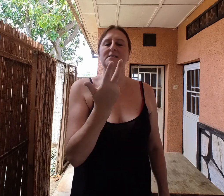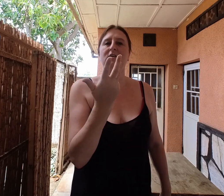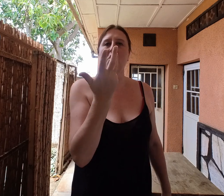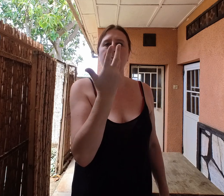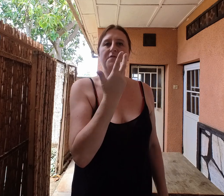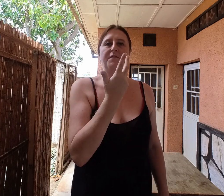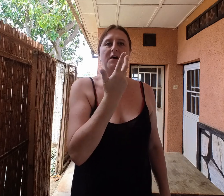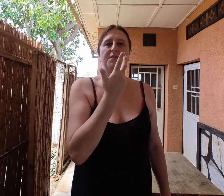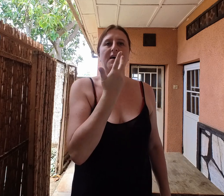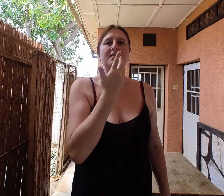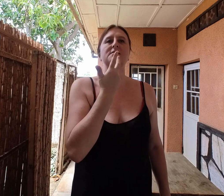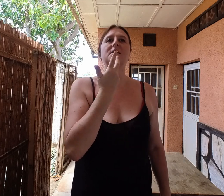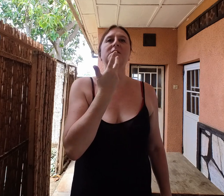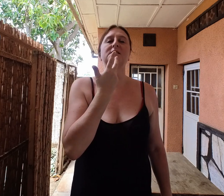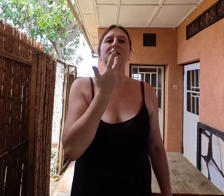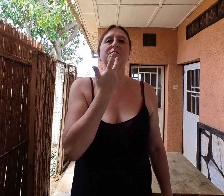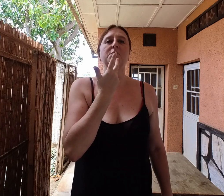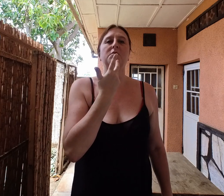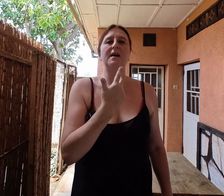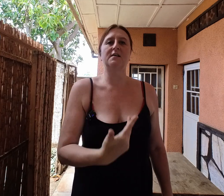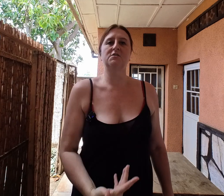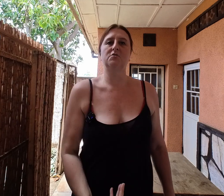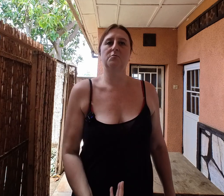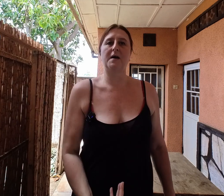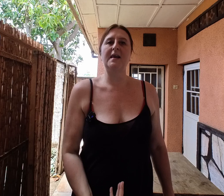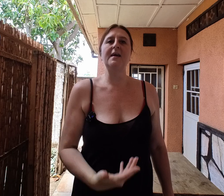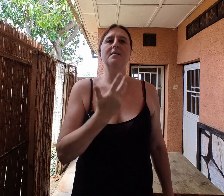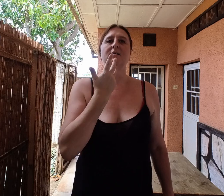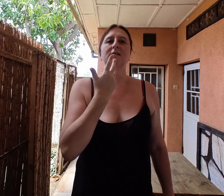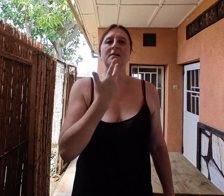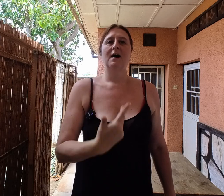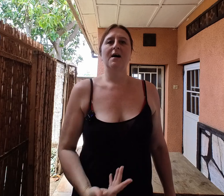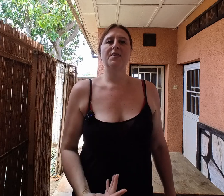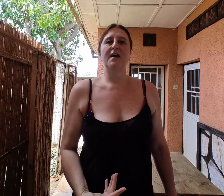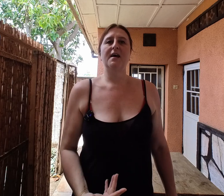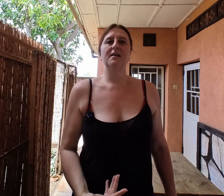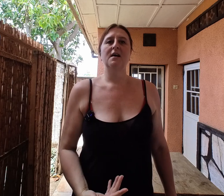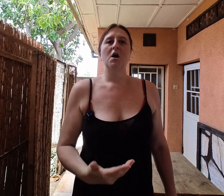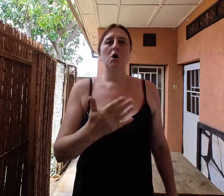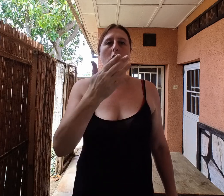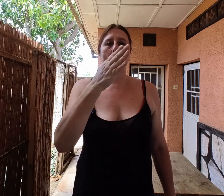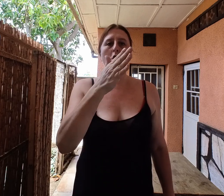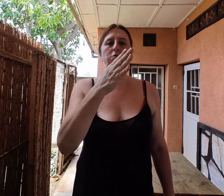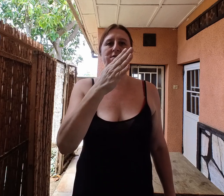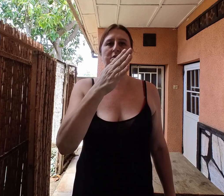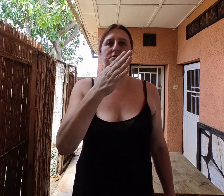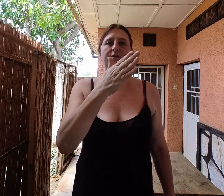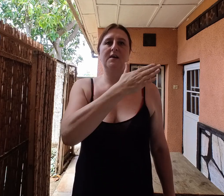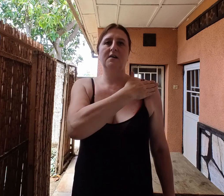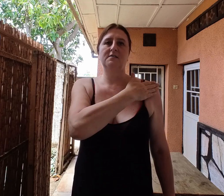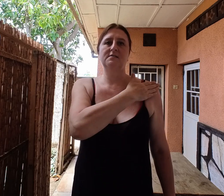it's an open 5 hand coming down from your neck to your belly. Then close those fingers